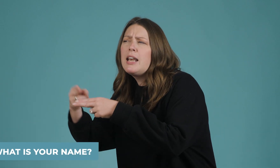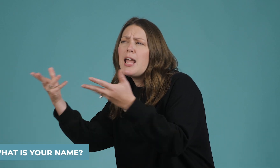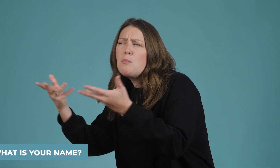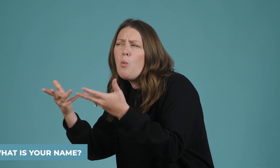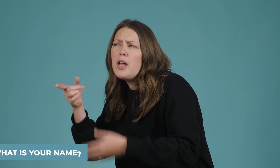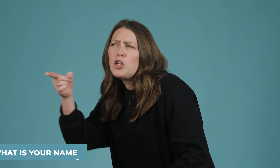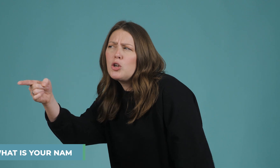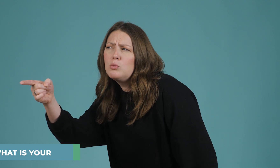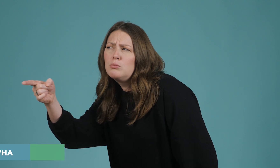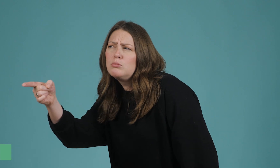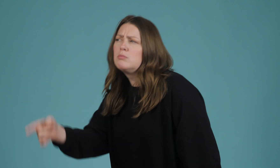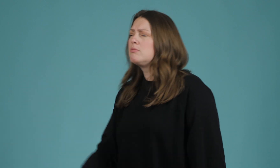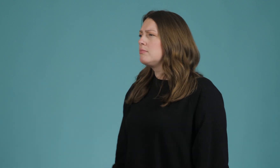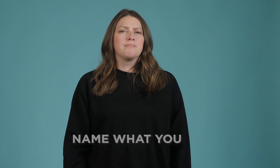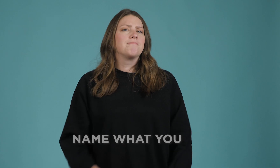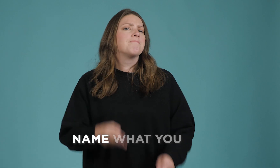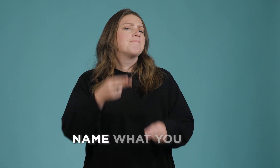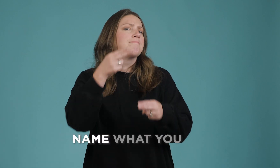Name what you.